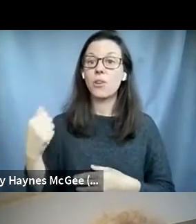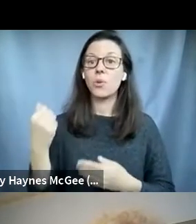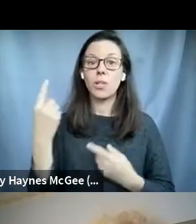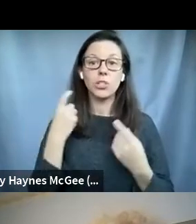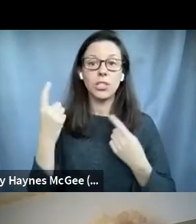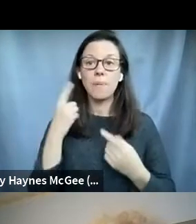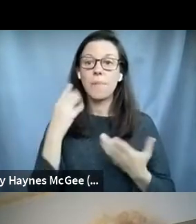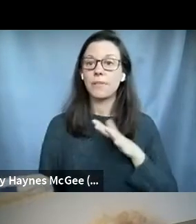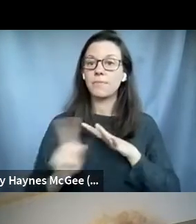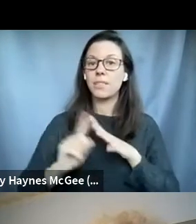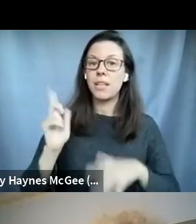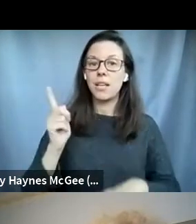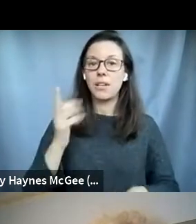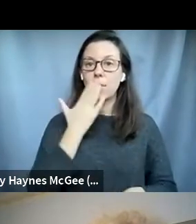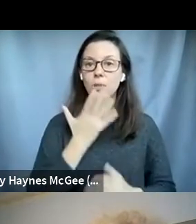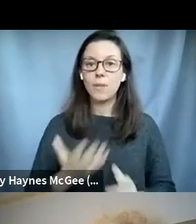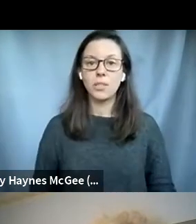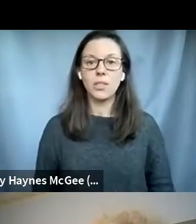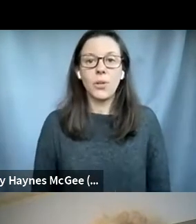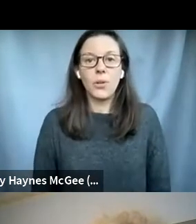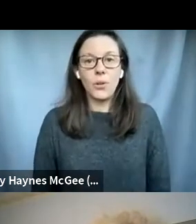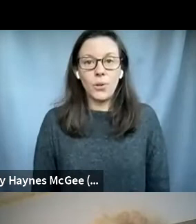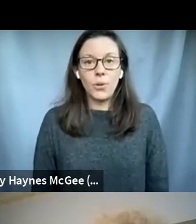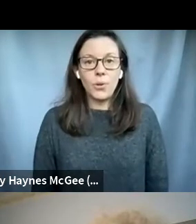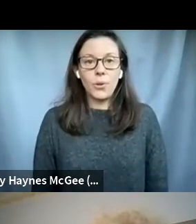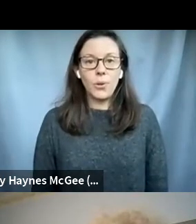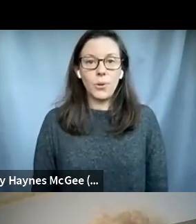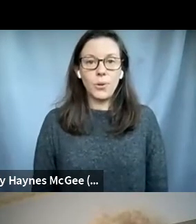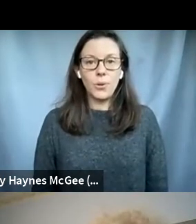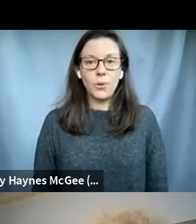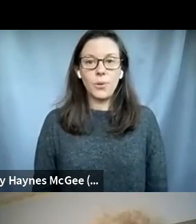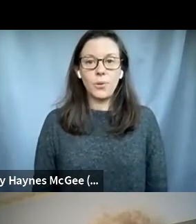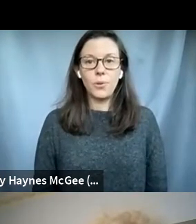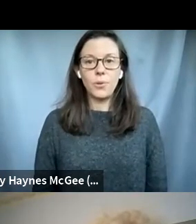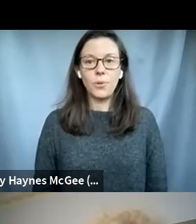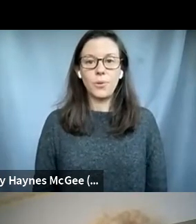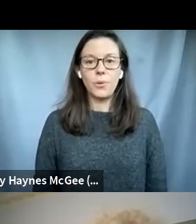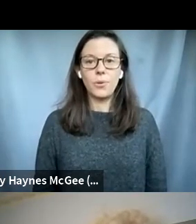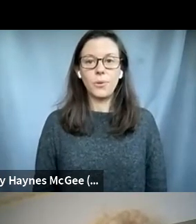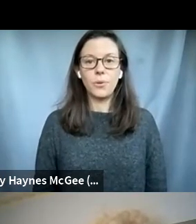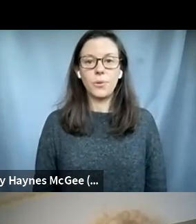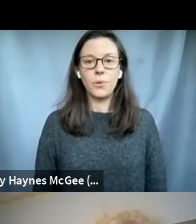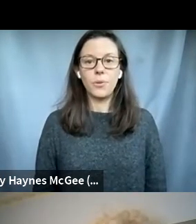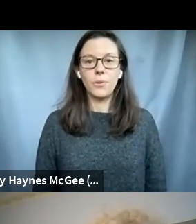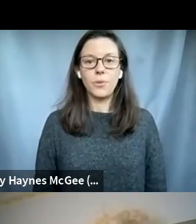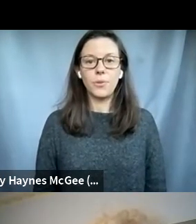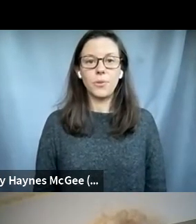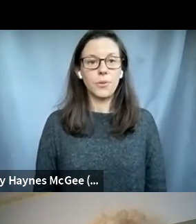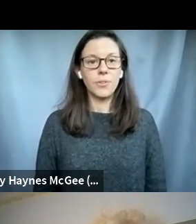presentation. So thank you so much. Thank you so much.